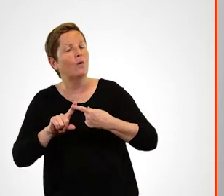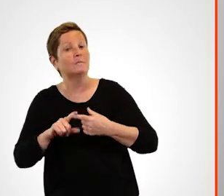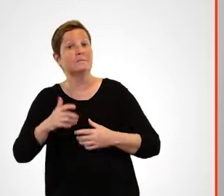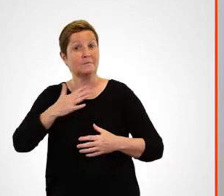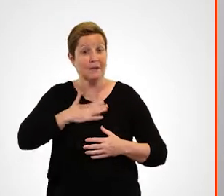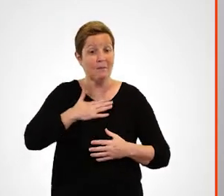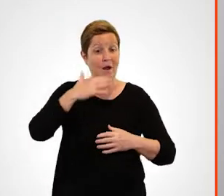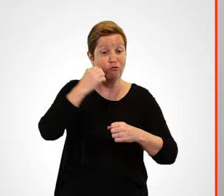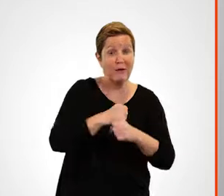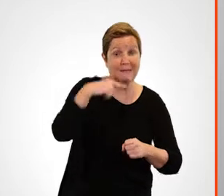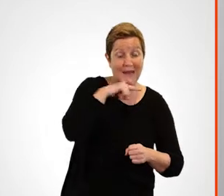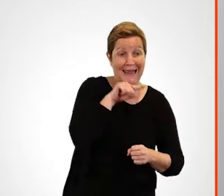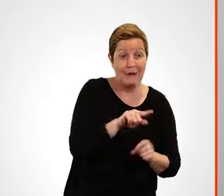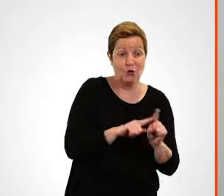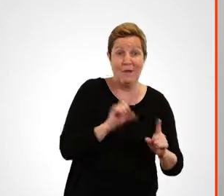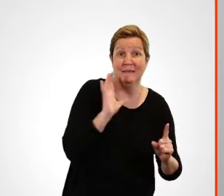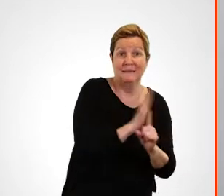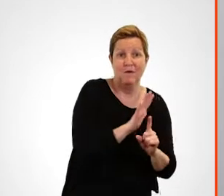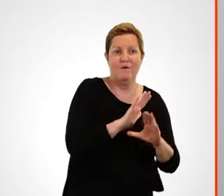What he was learning to do was decode one word -